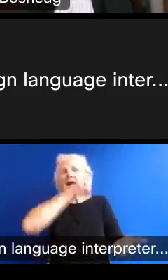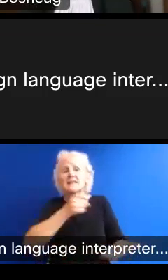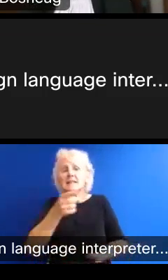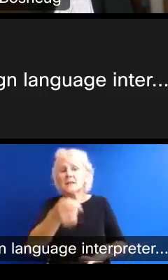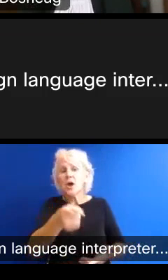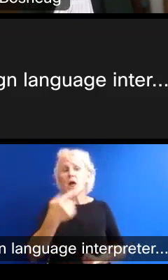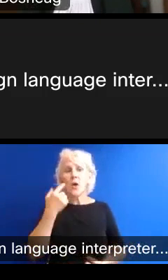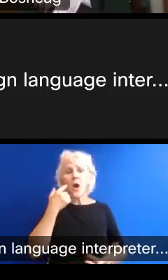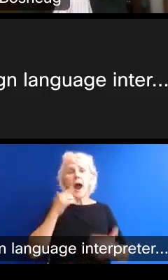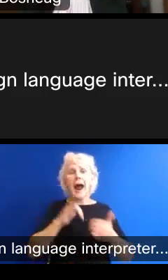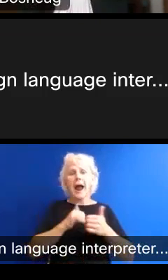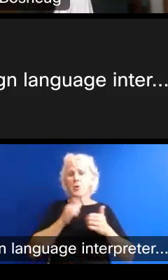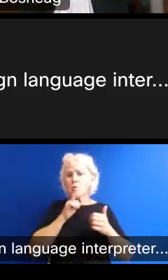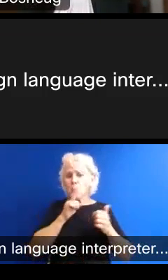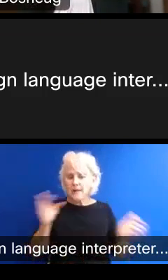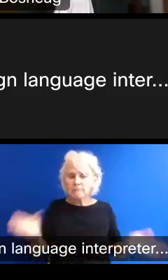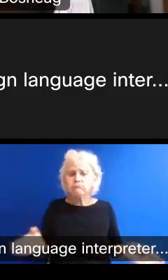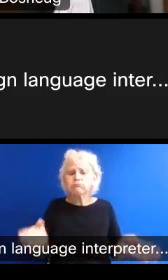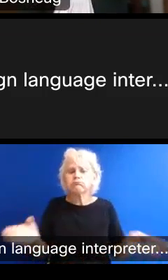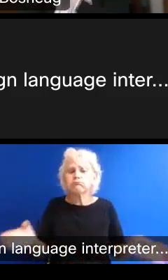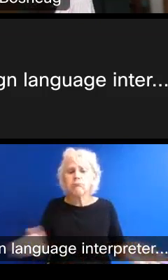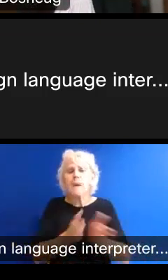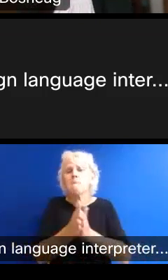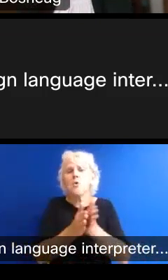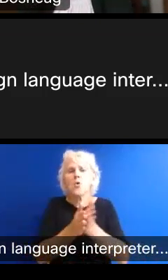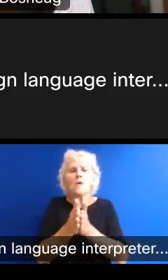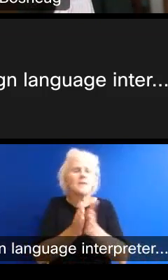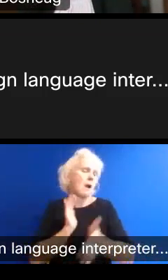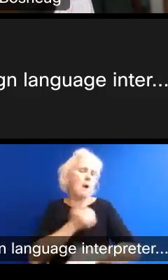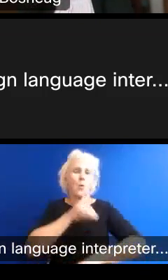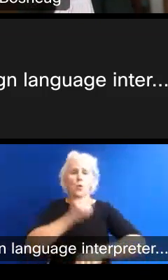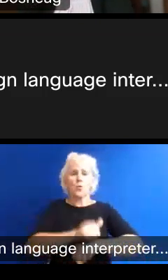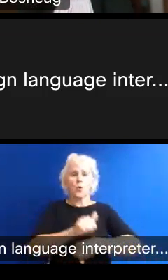doing for children with complex needs, is that when children have access to the right